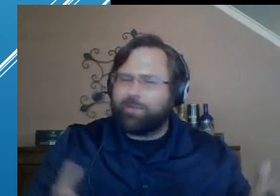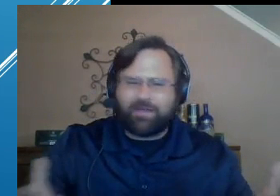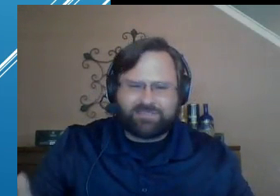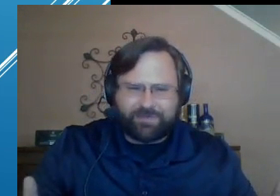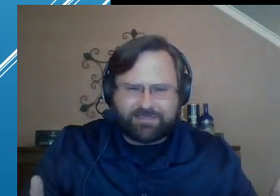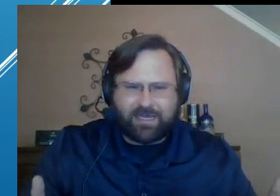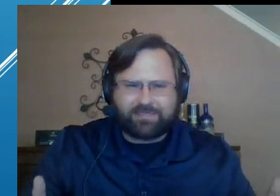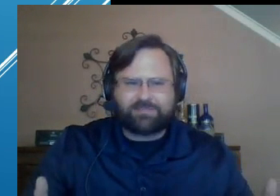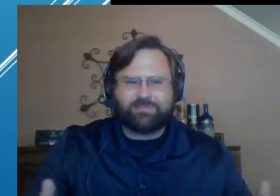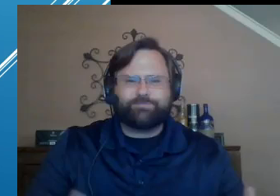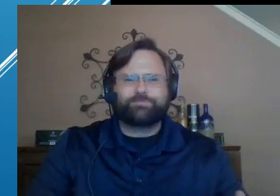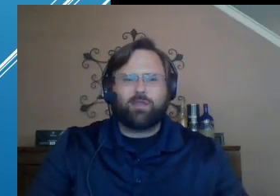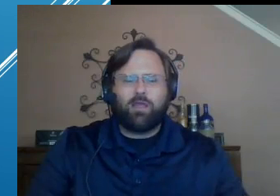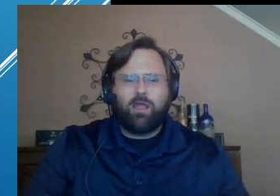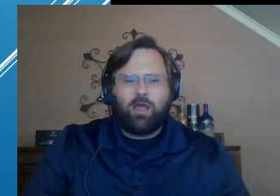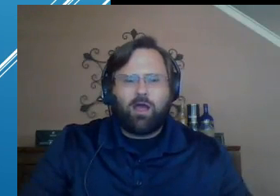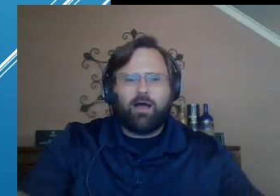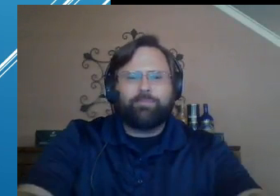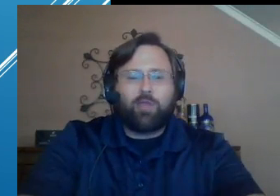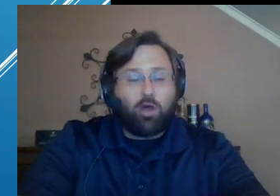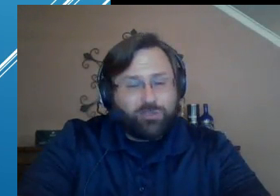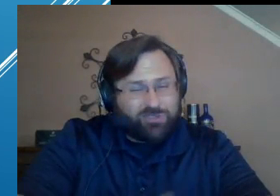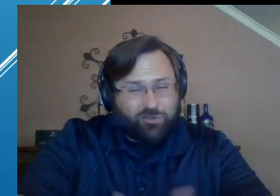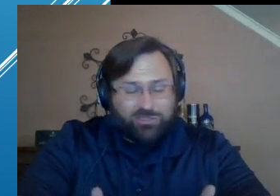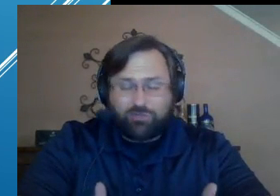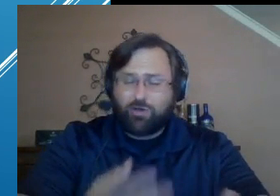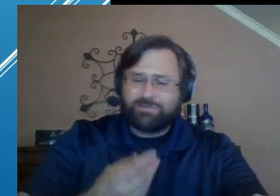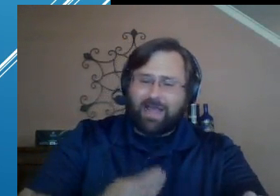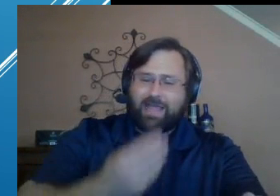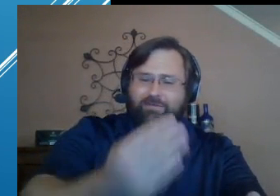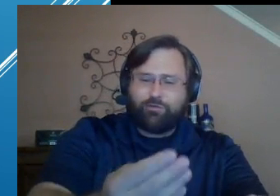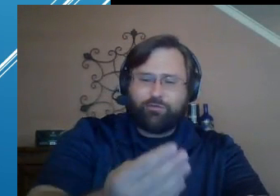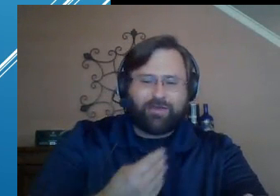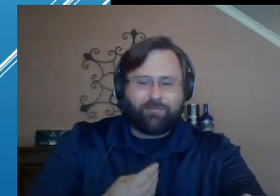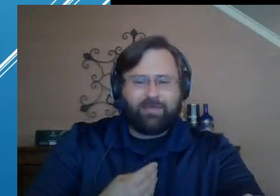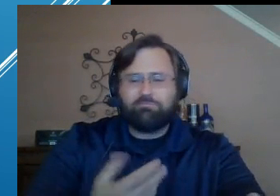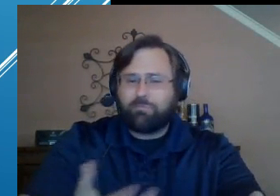nobody else is being discussed also with directional verbs like I give you you give me